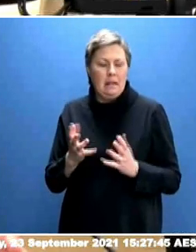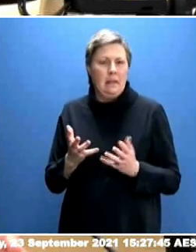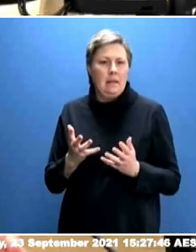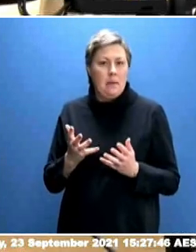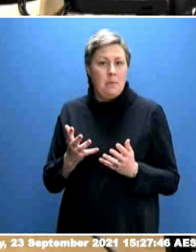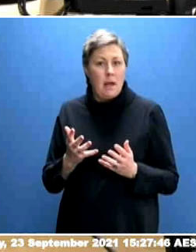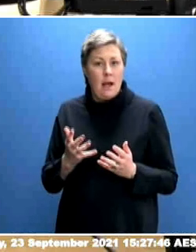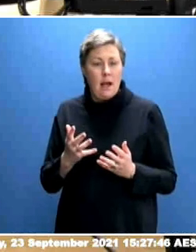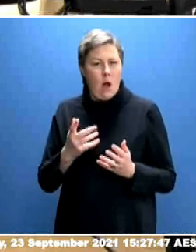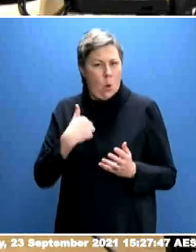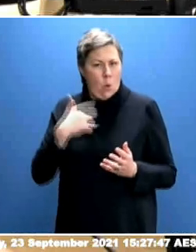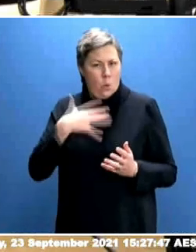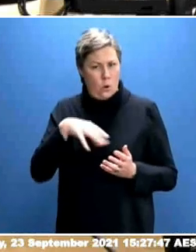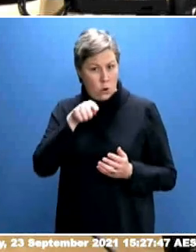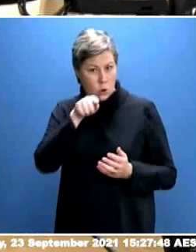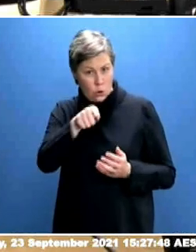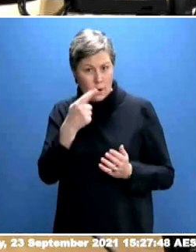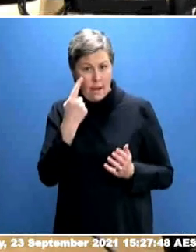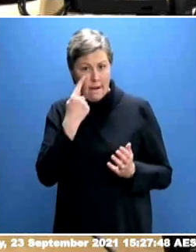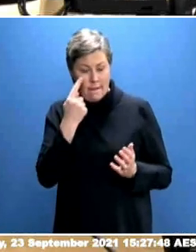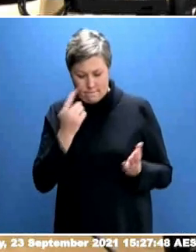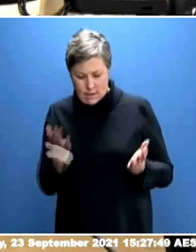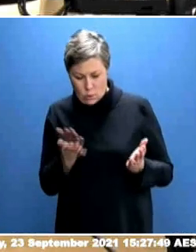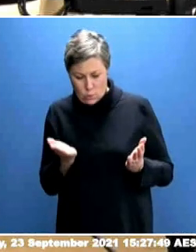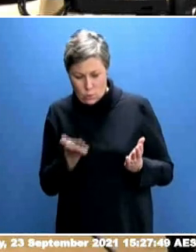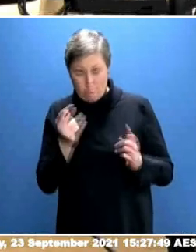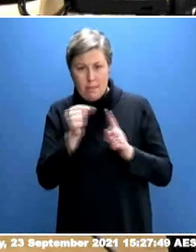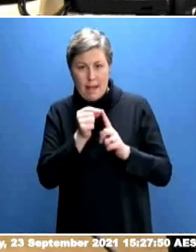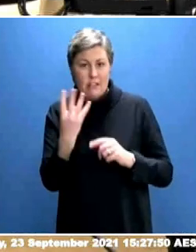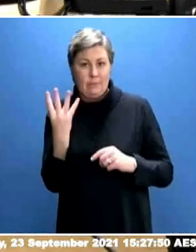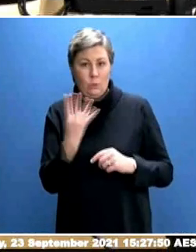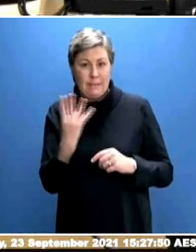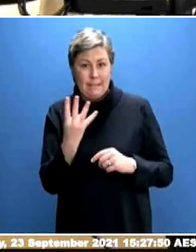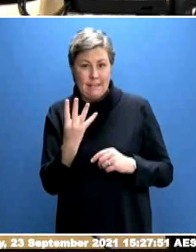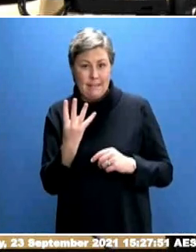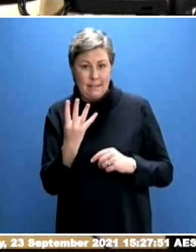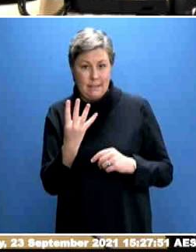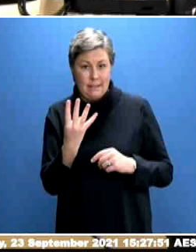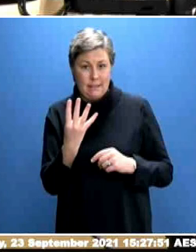If we could go to page 14 of the document at point 12.